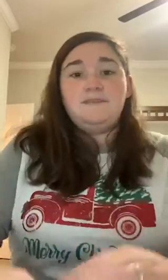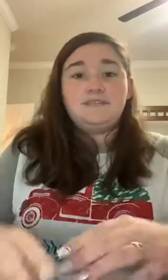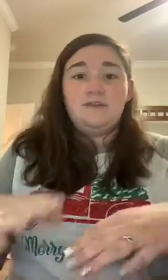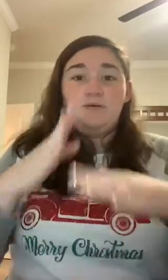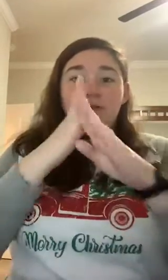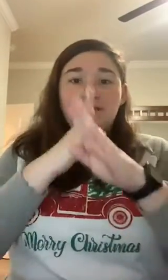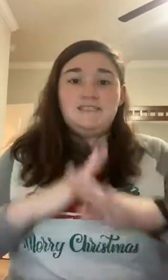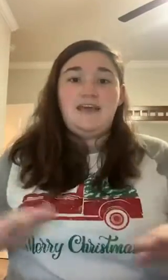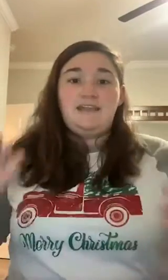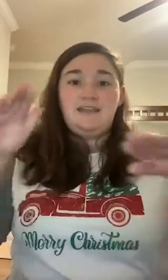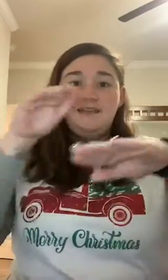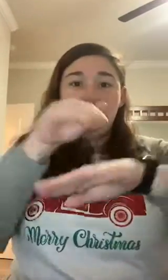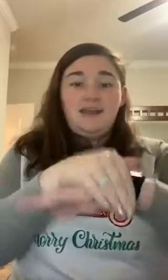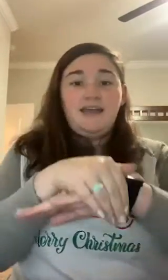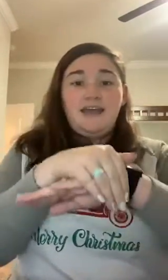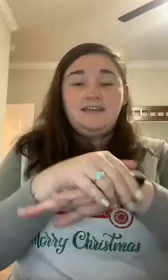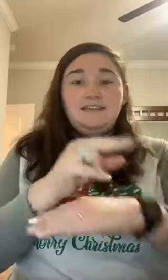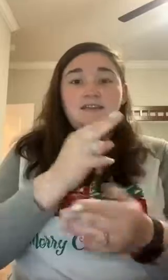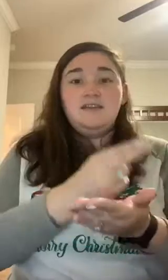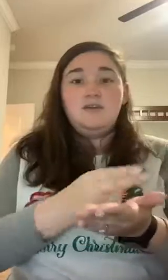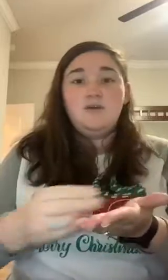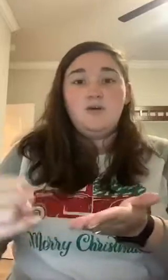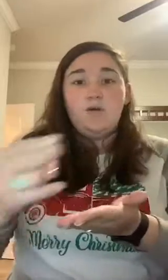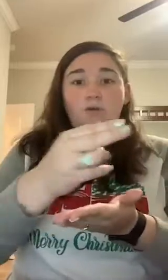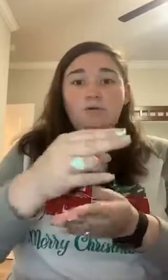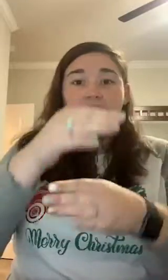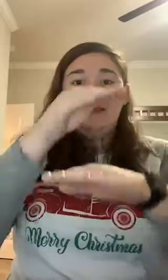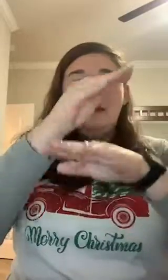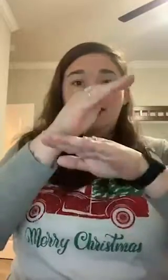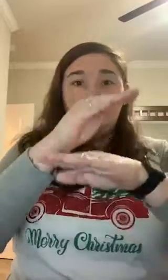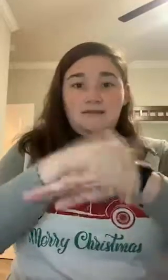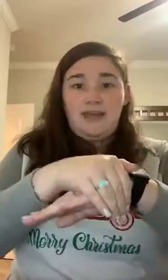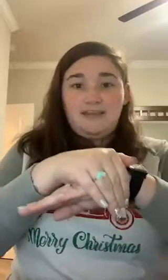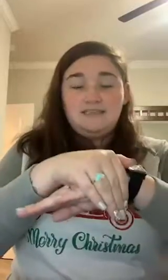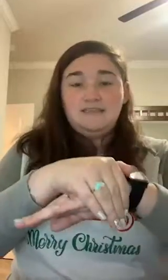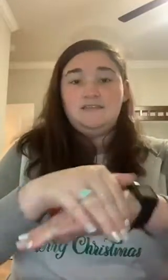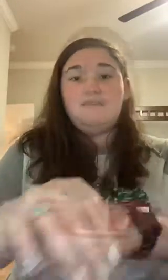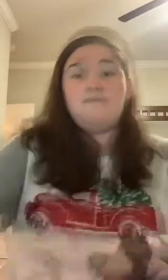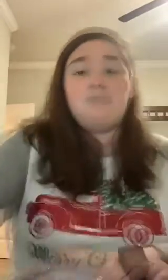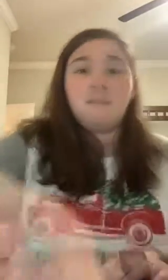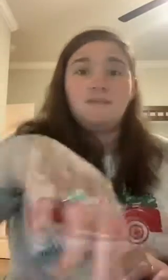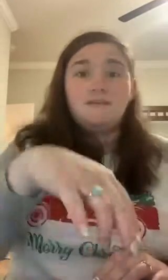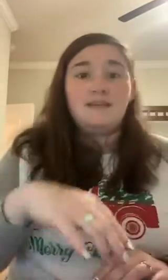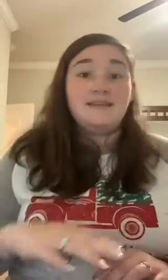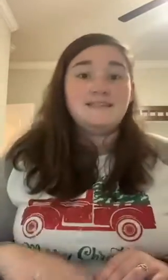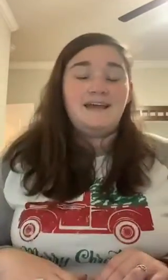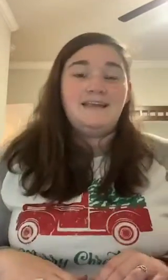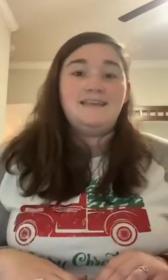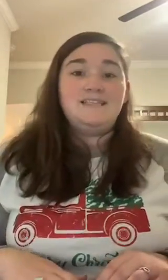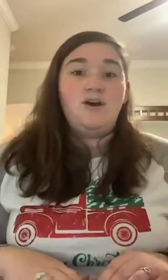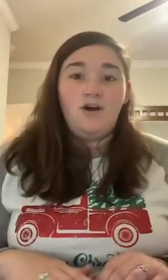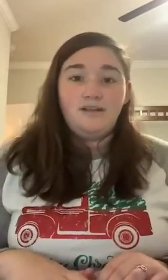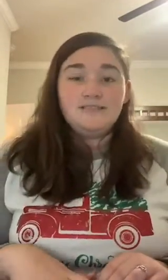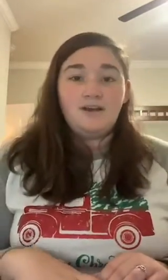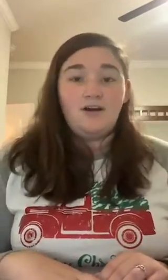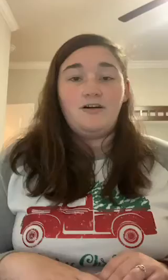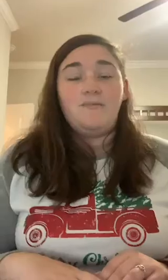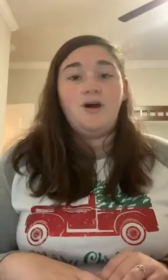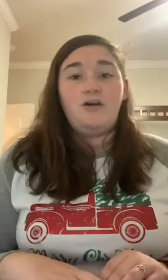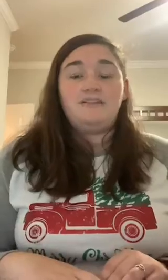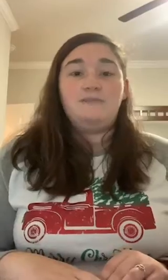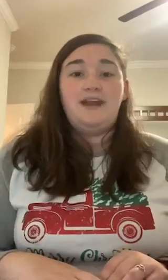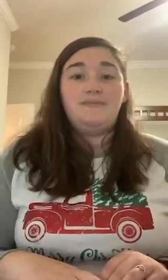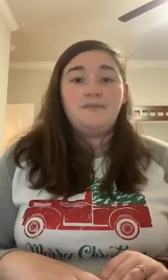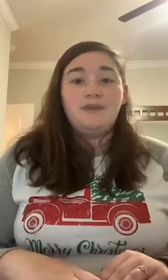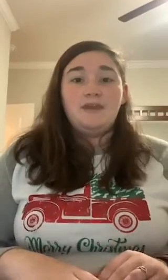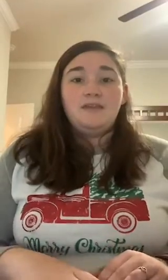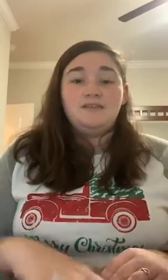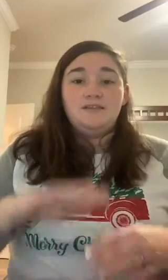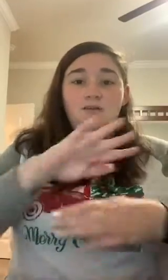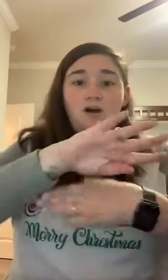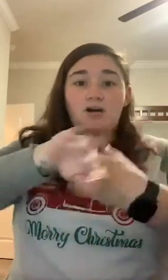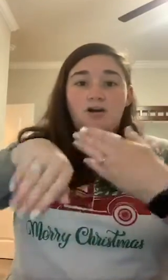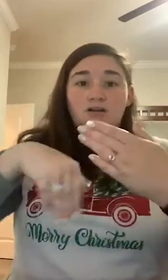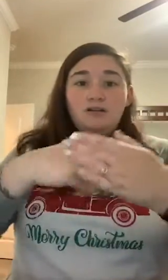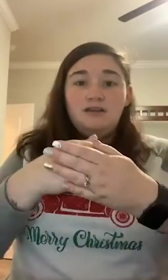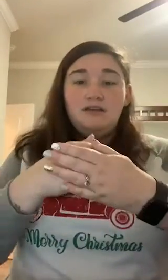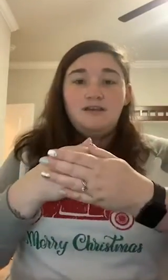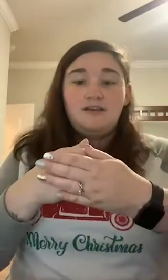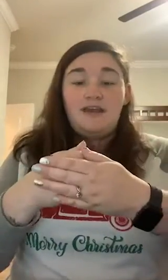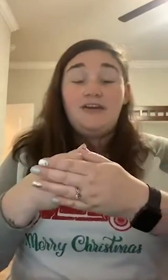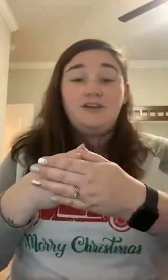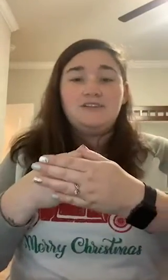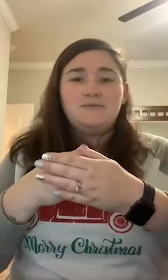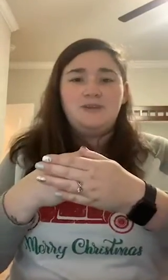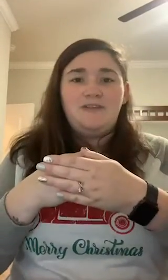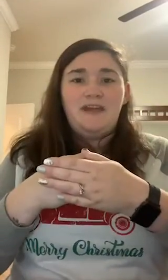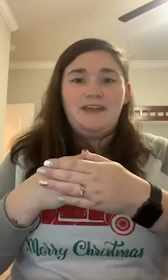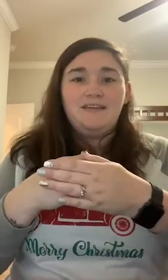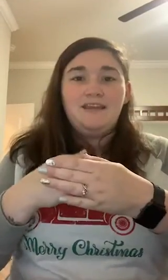so silent night holy night. the next line is all is calm all is bright. so all... i heard somewhere that